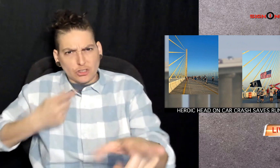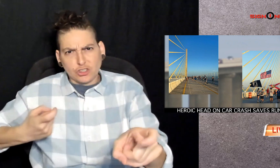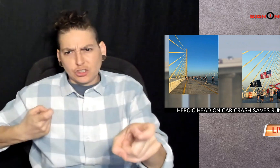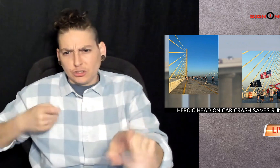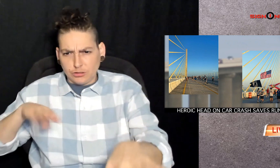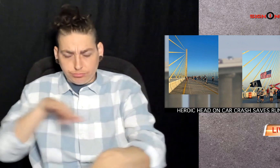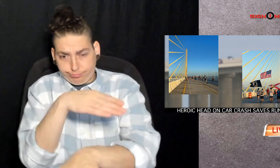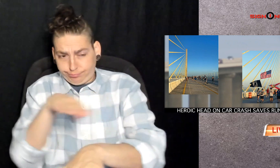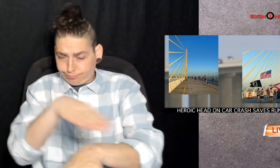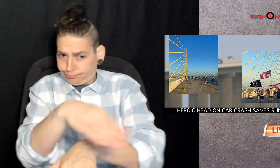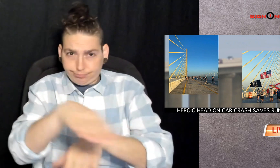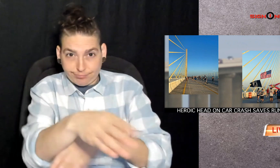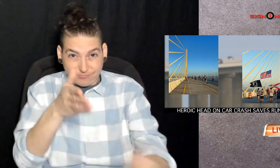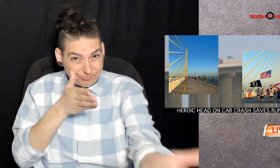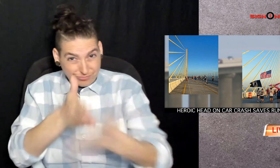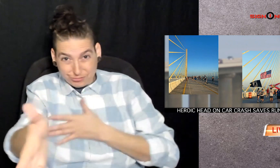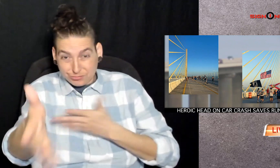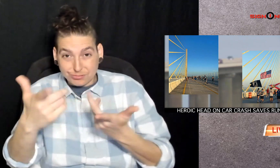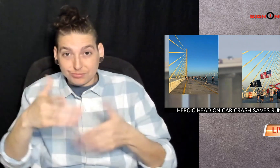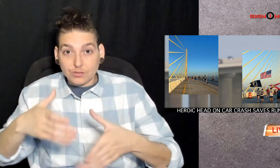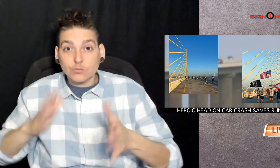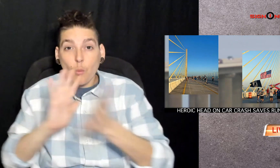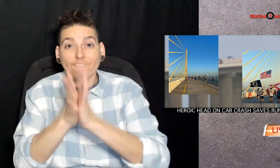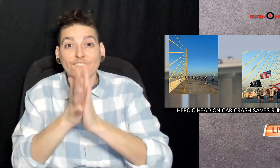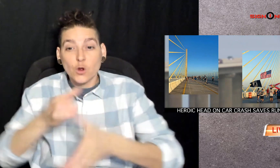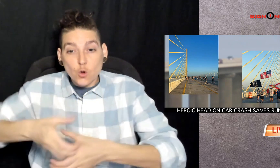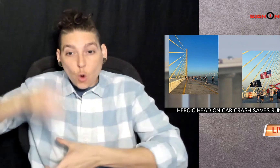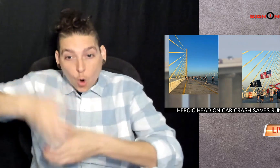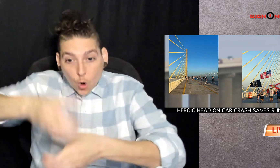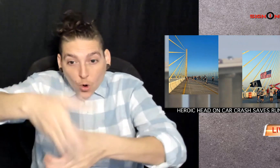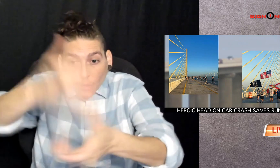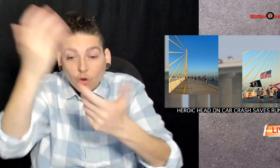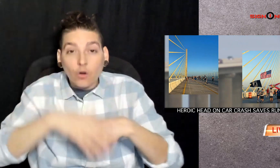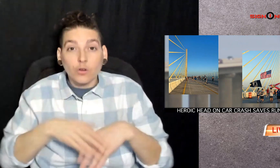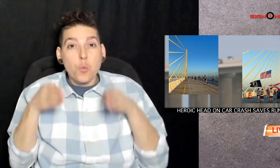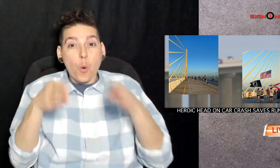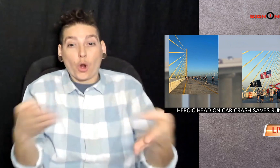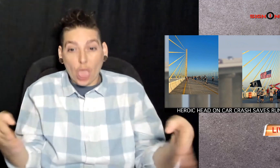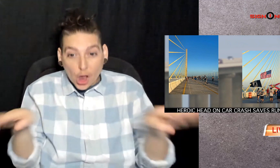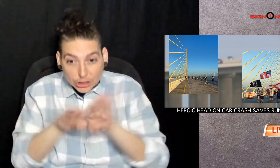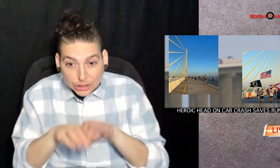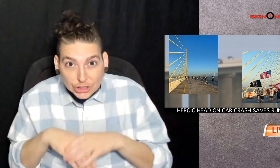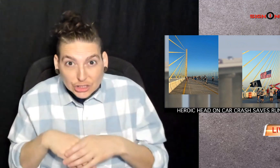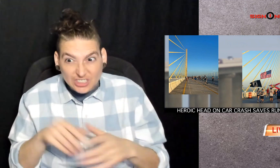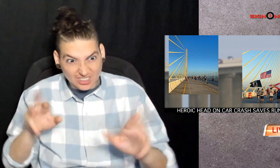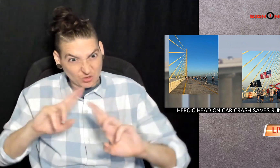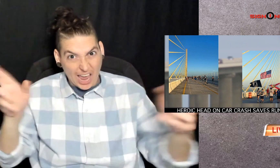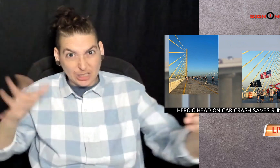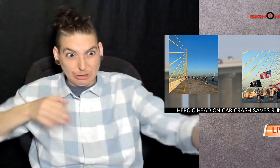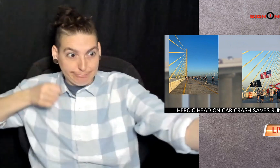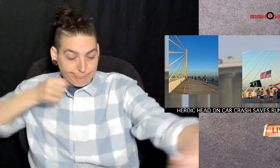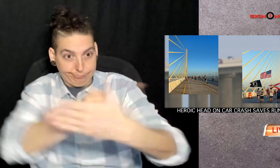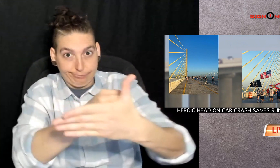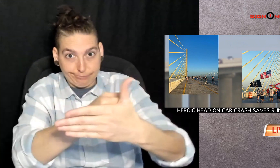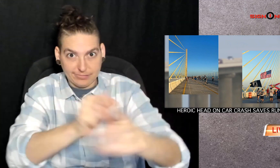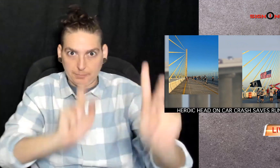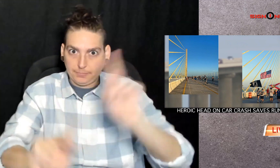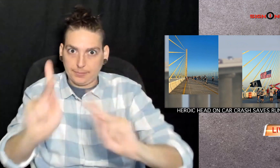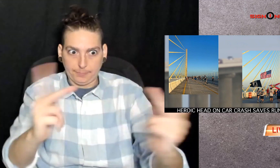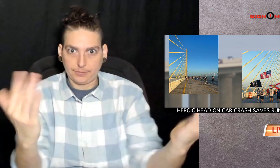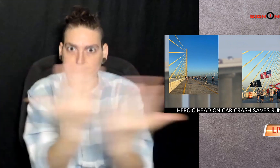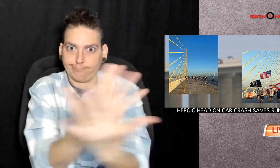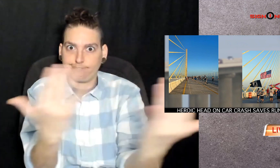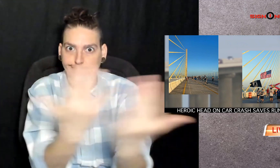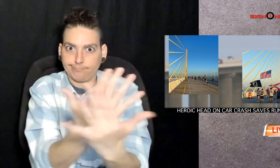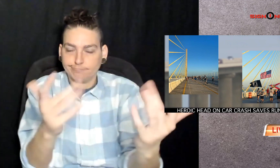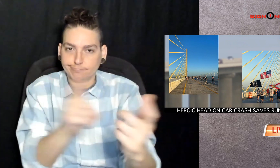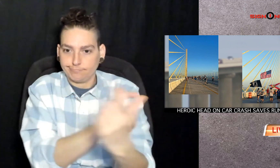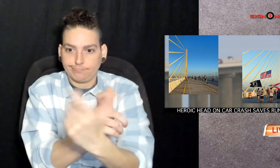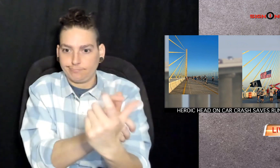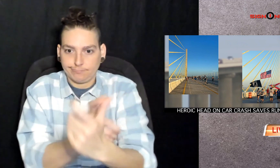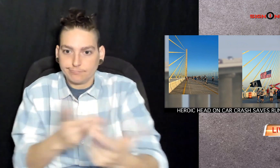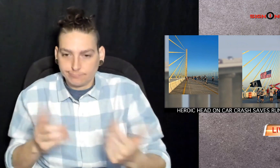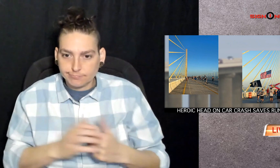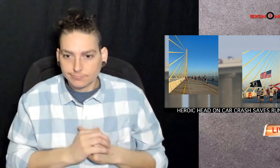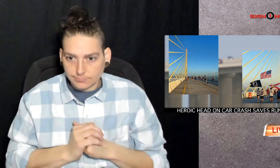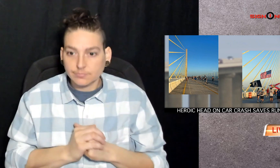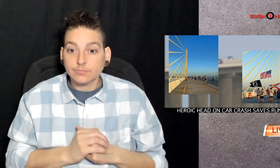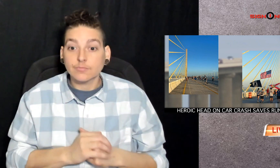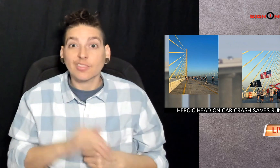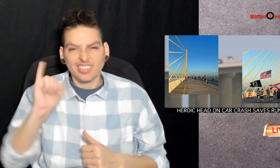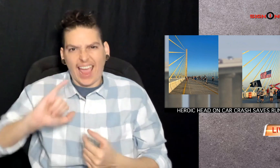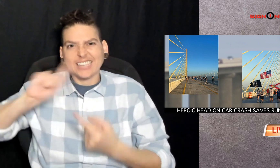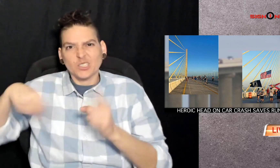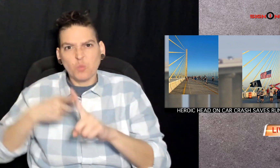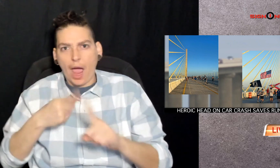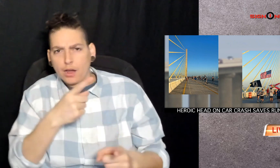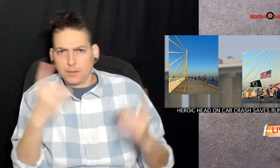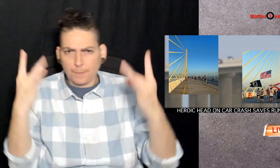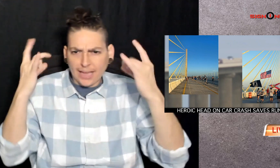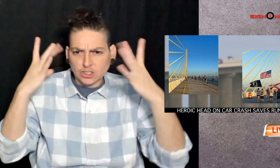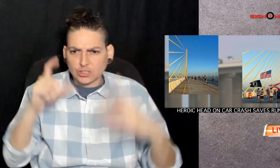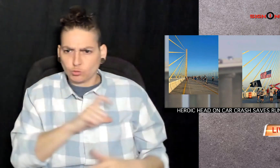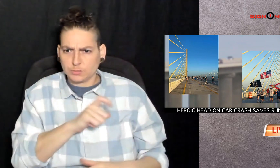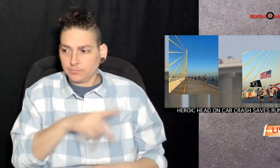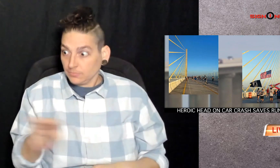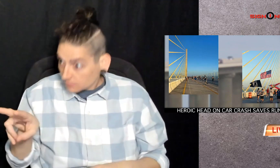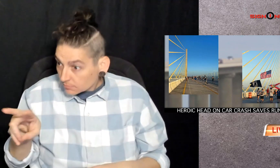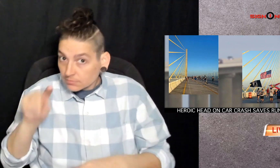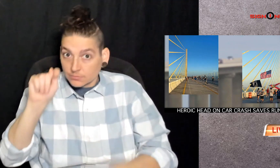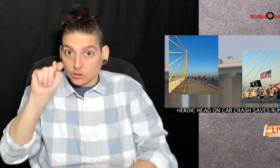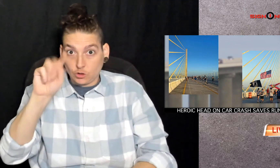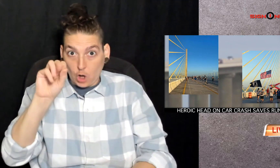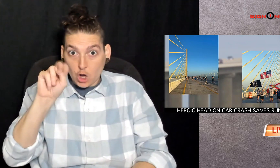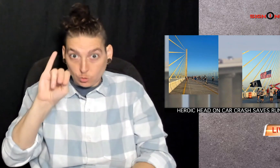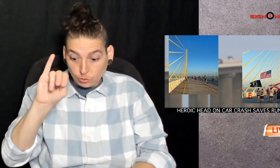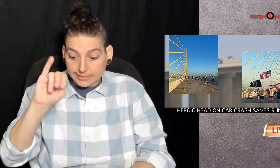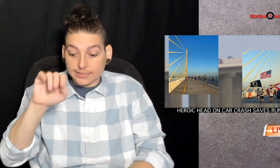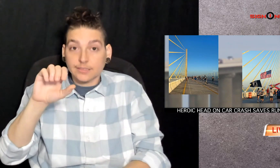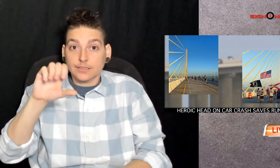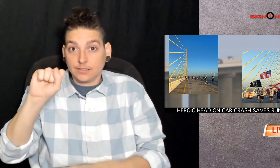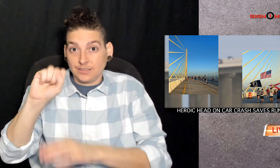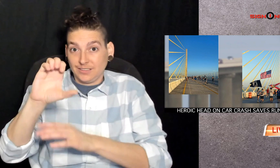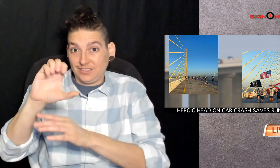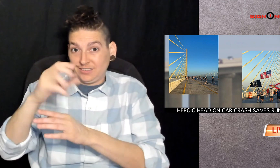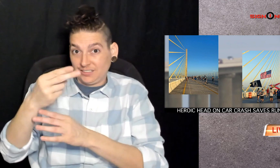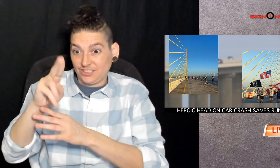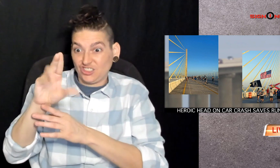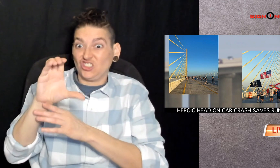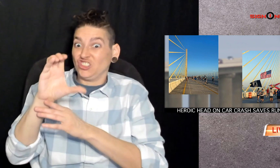who sped through traffic cones and road closures heading directly towards the race